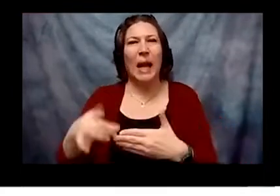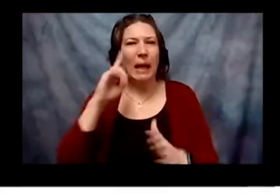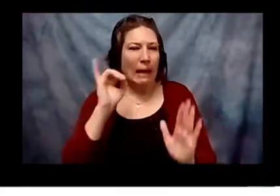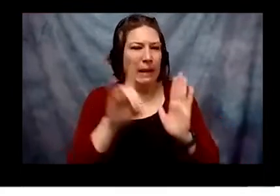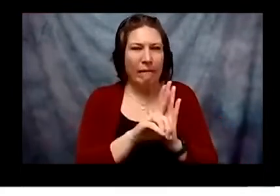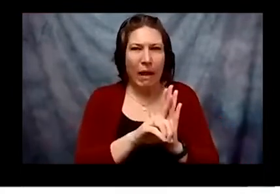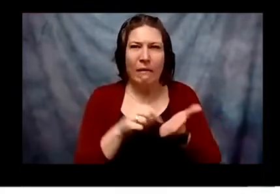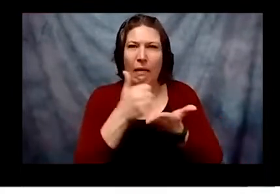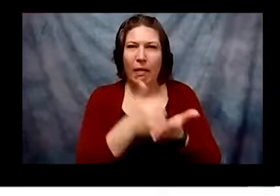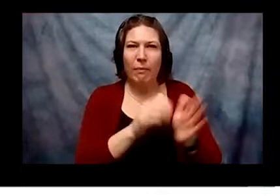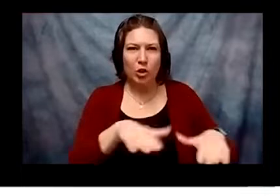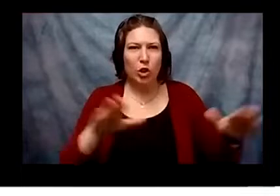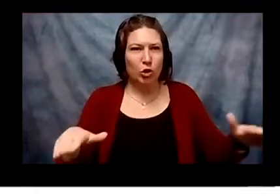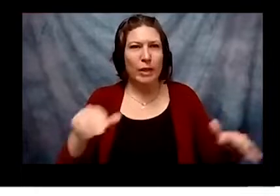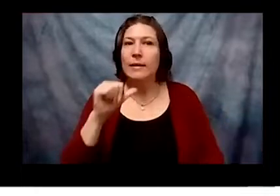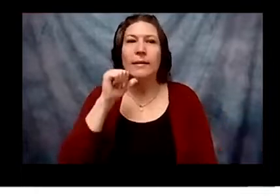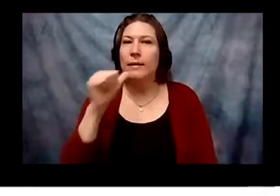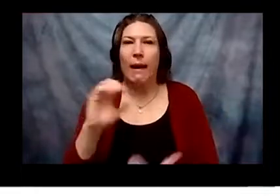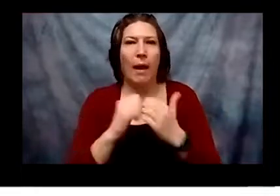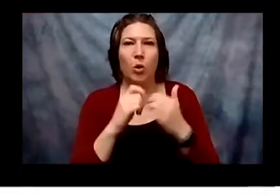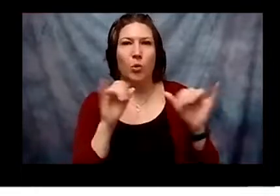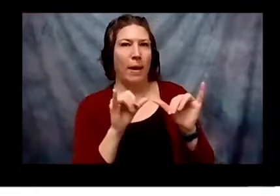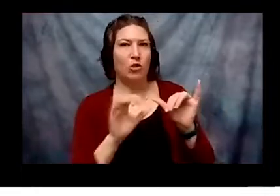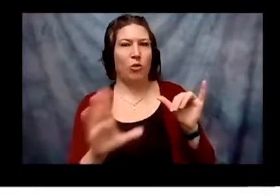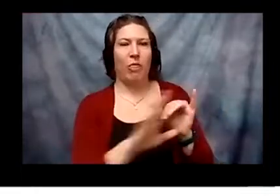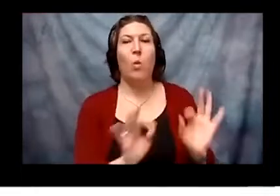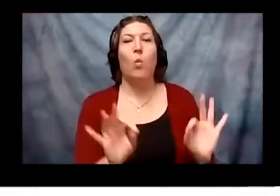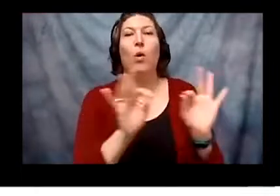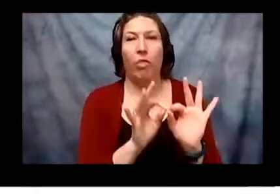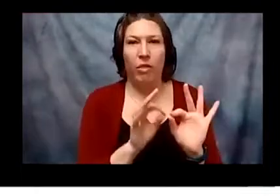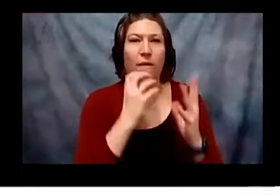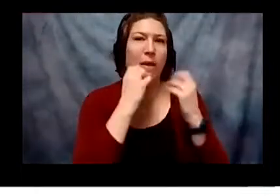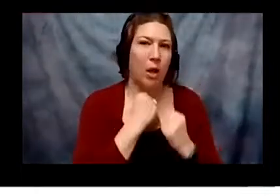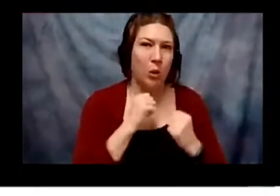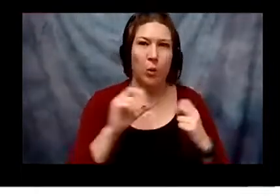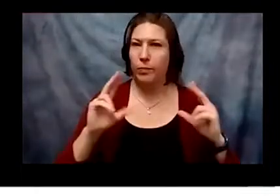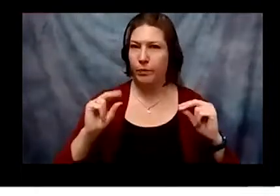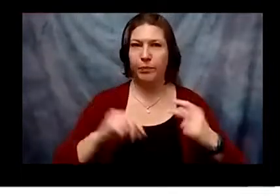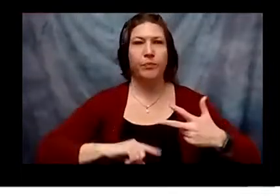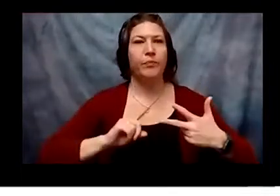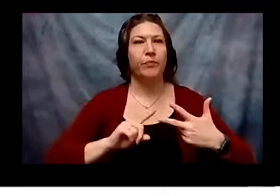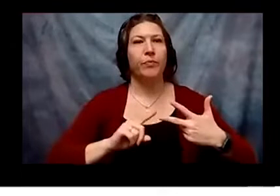It is not a way of measuring children's worth. Number three, low scores